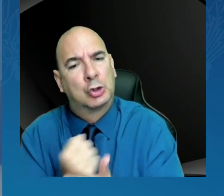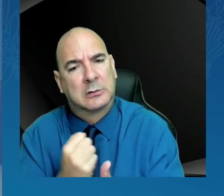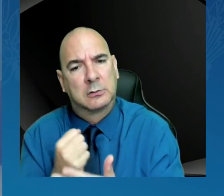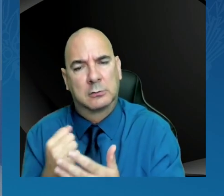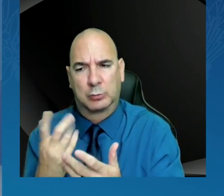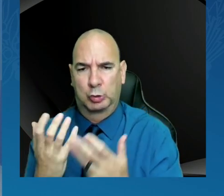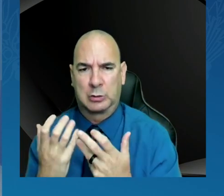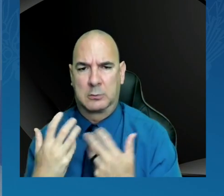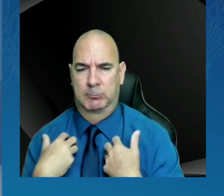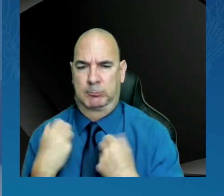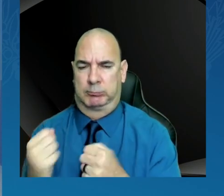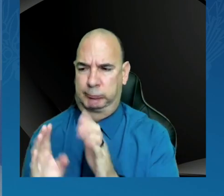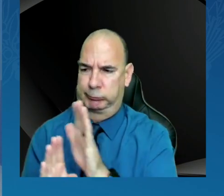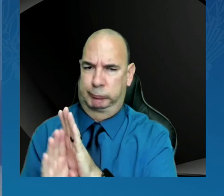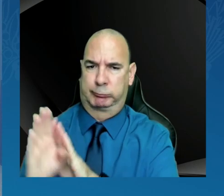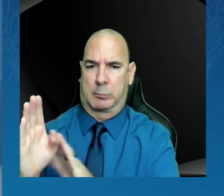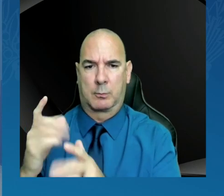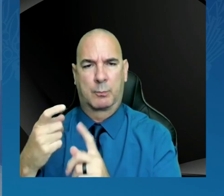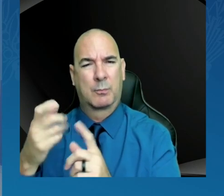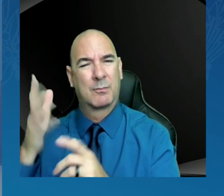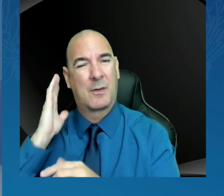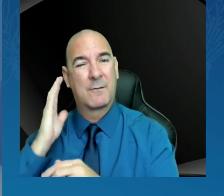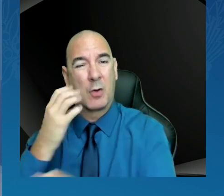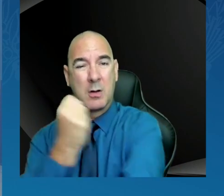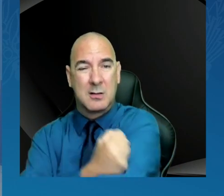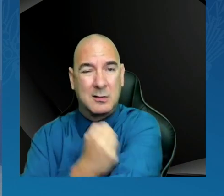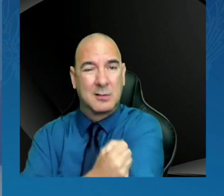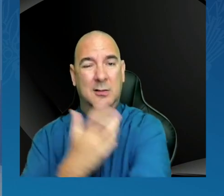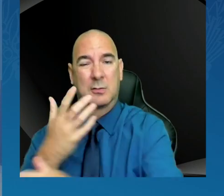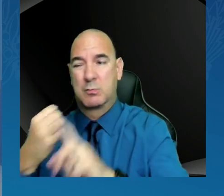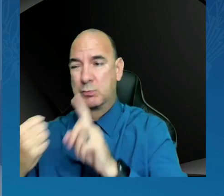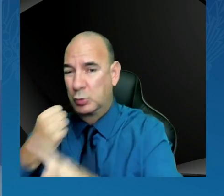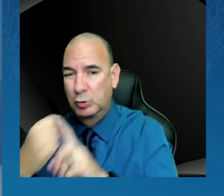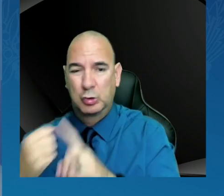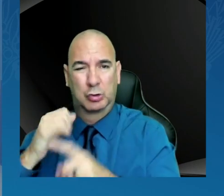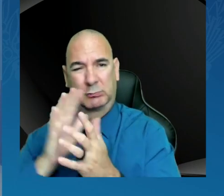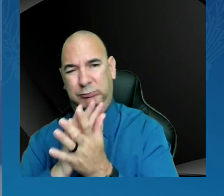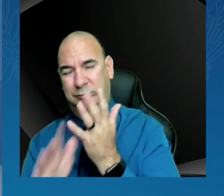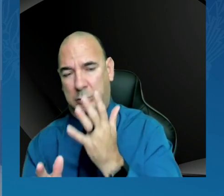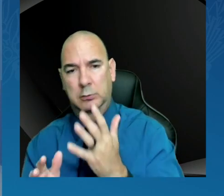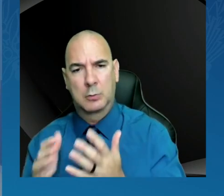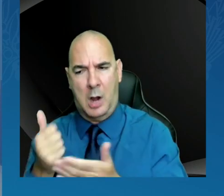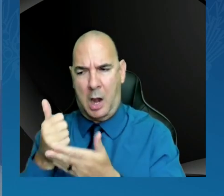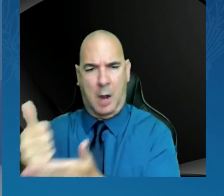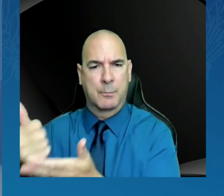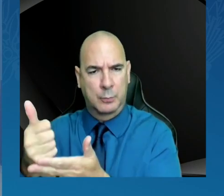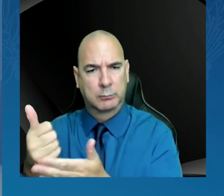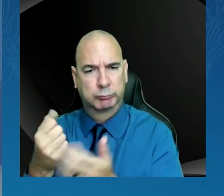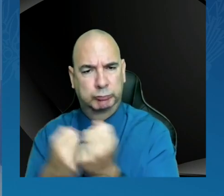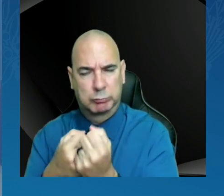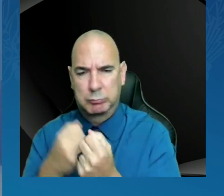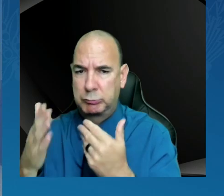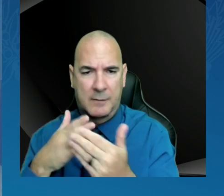or mental health services. People in people, for whatever reason, didn't get the education or training they needed to meet their goals